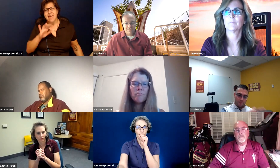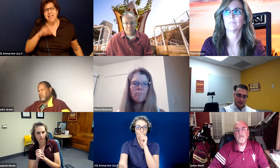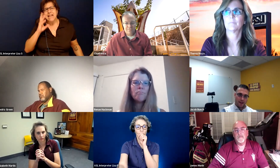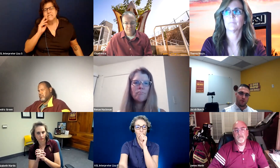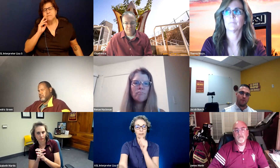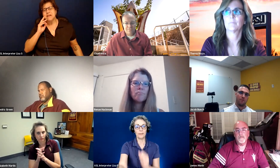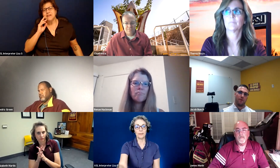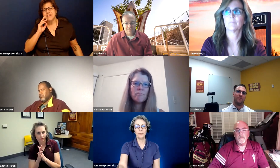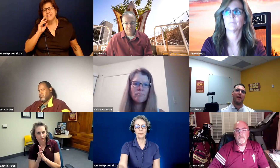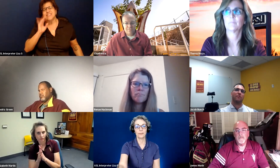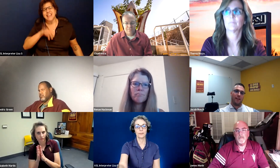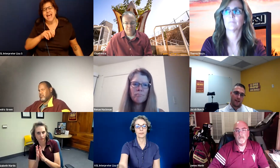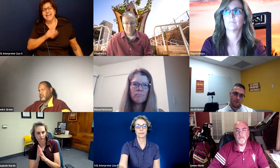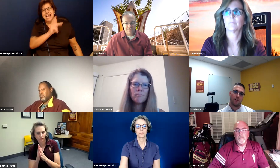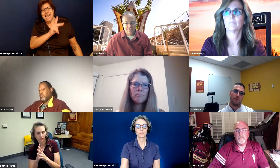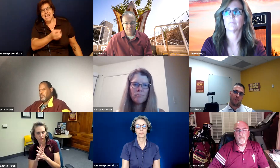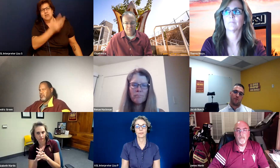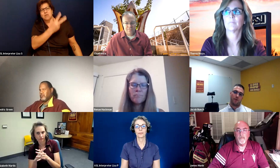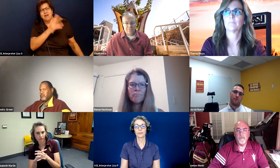in my K-12 experience every day in servicing students.